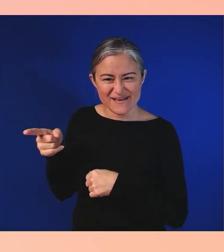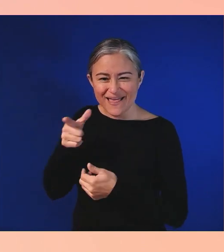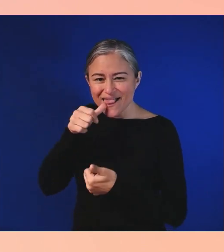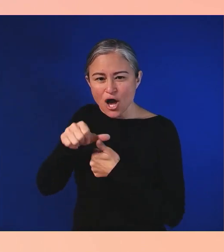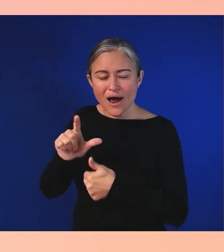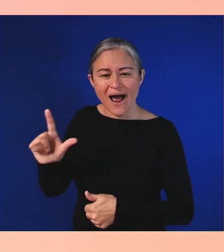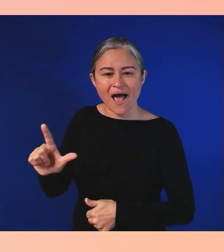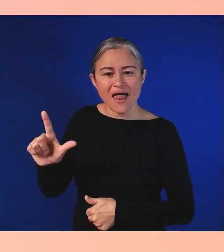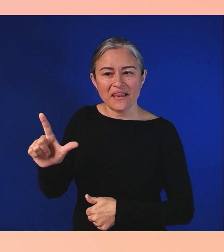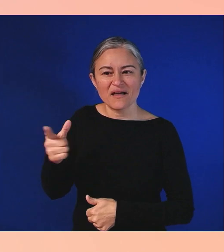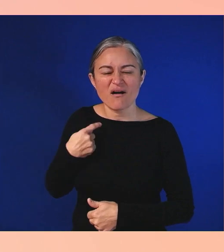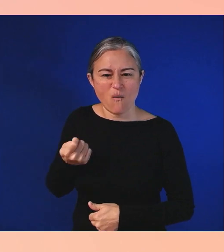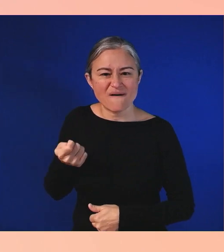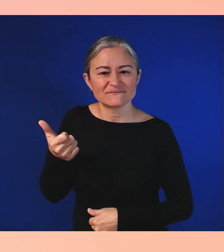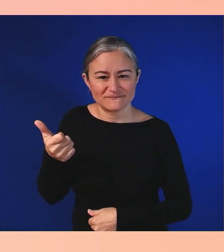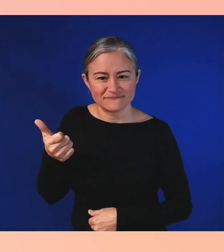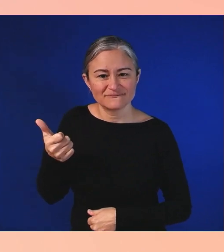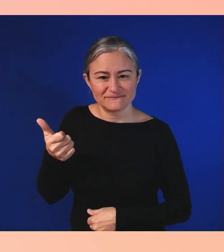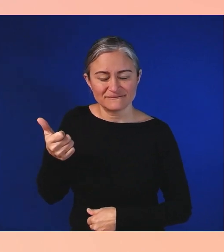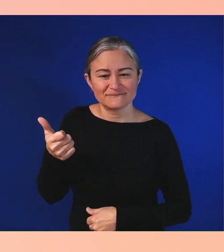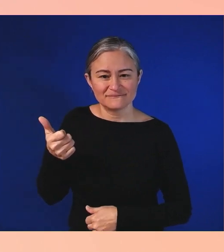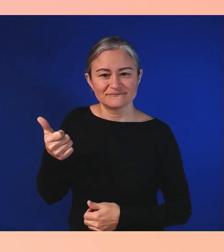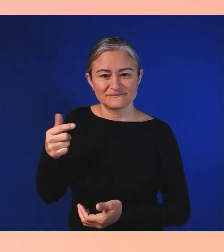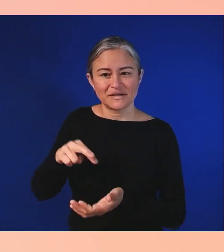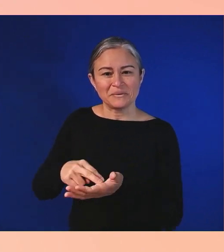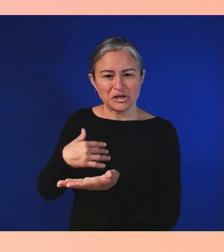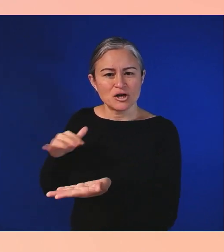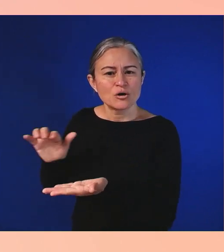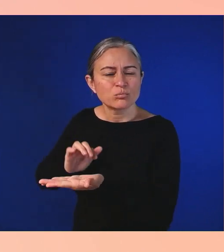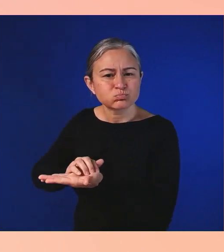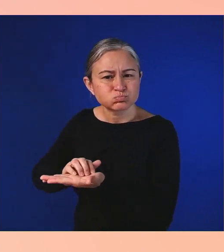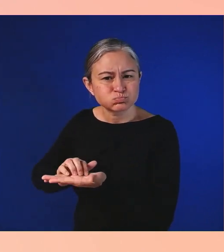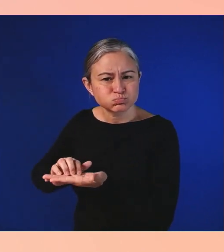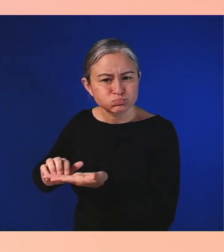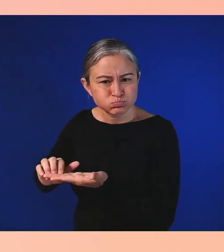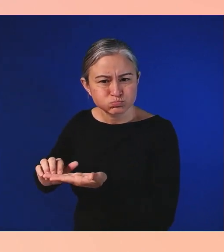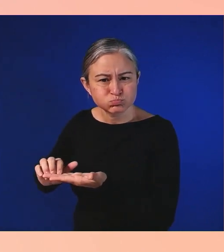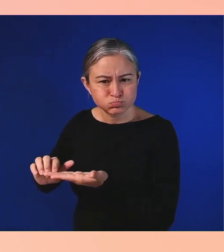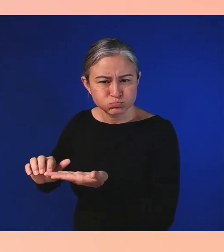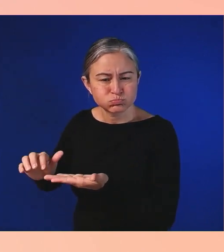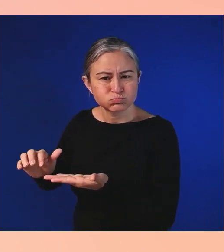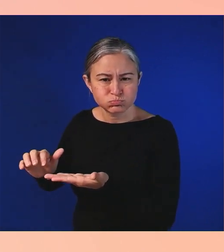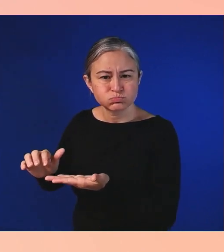my Braille display is this button right on top of the strip of letters, I run the cursor to point in